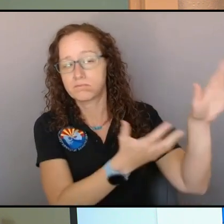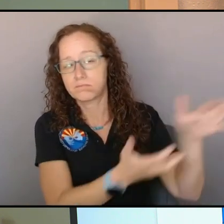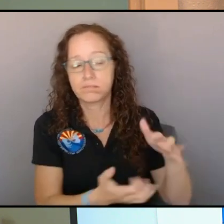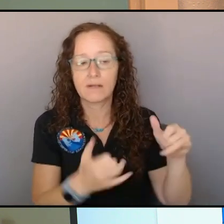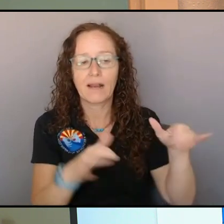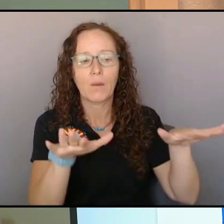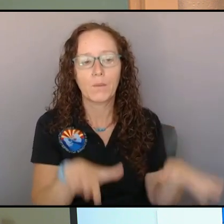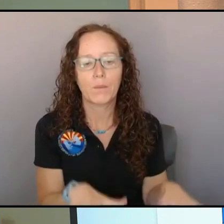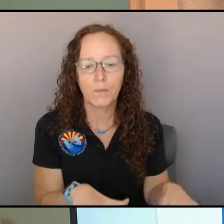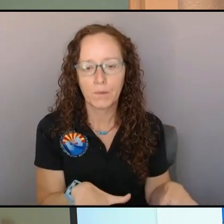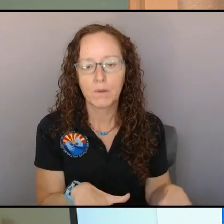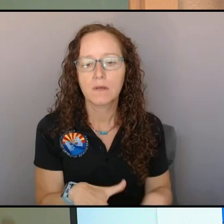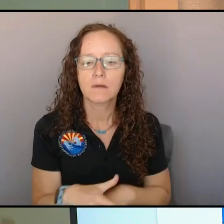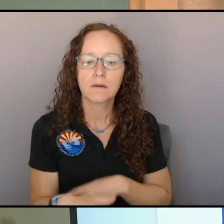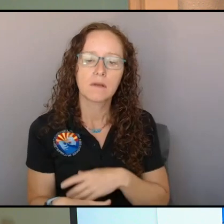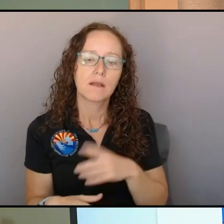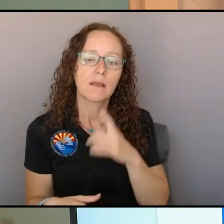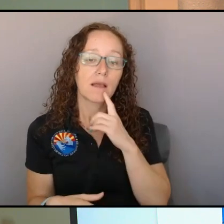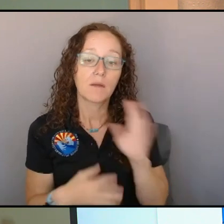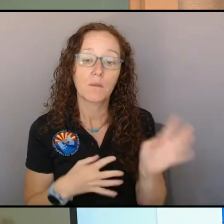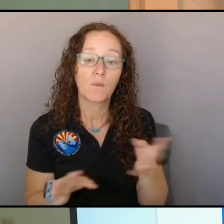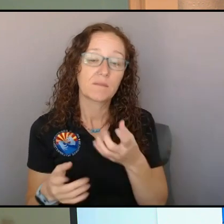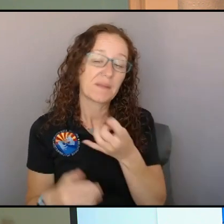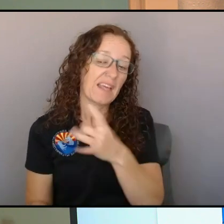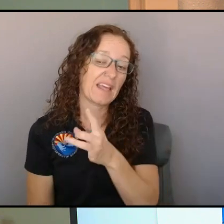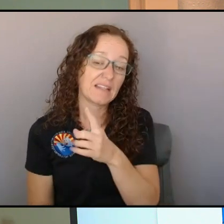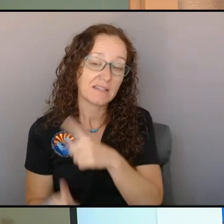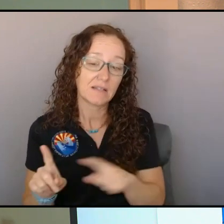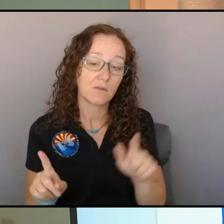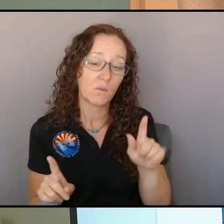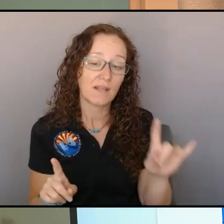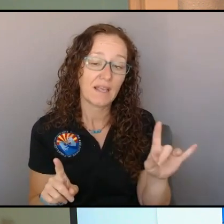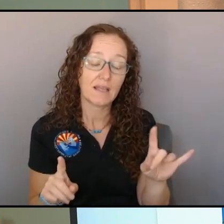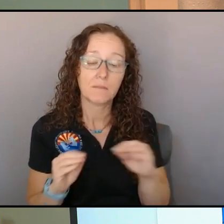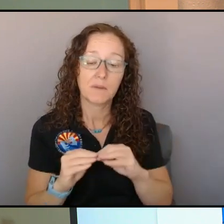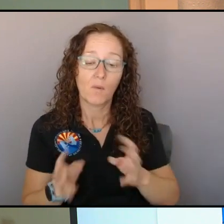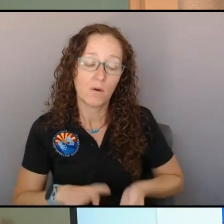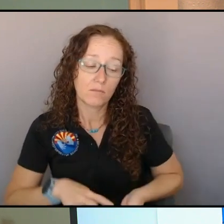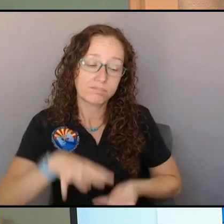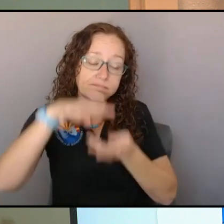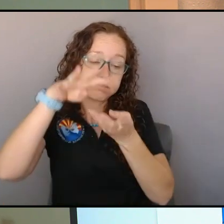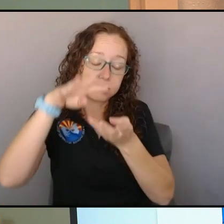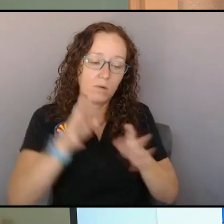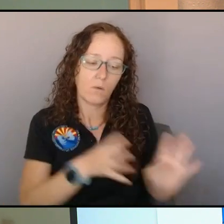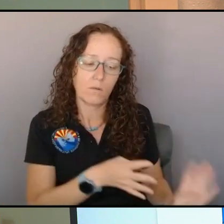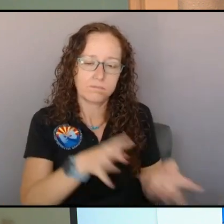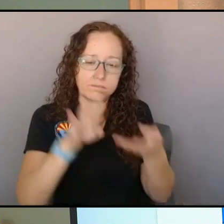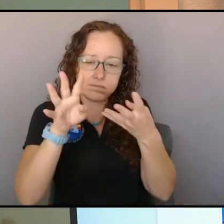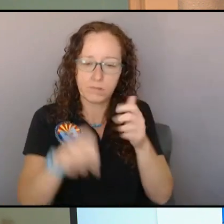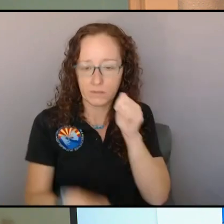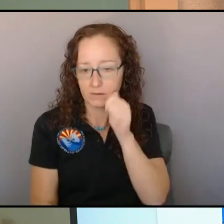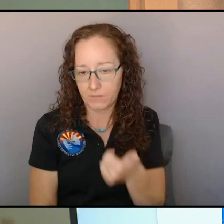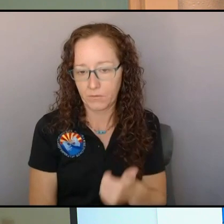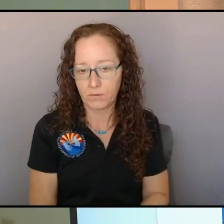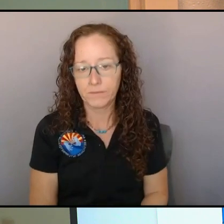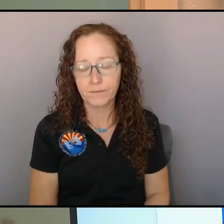are going to be more south and it'll turn a little bit south/ southeast as we go into the day tomorrow. Monday, that warming